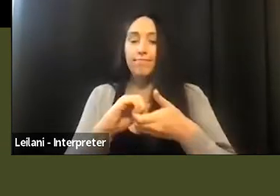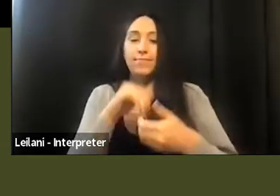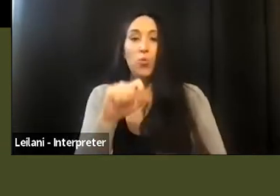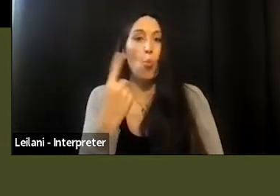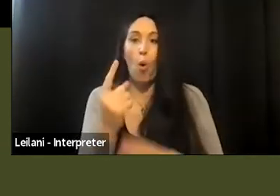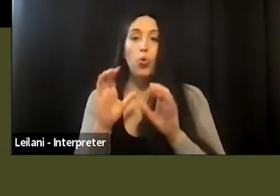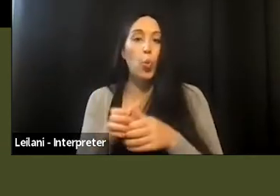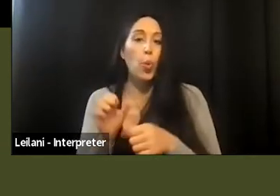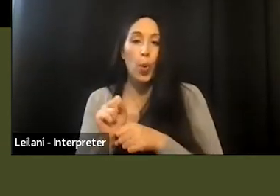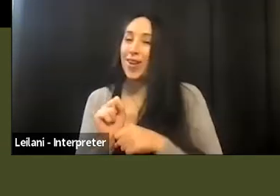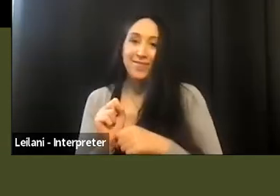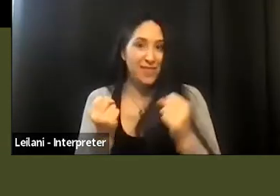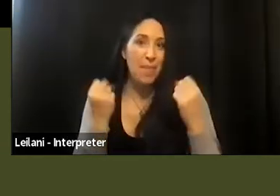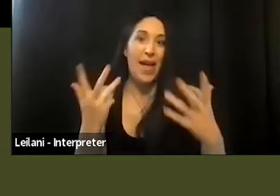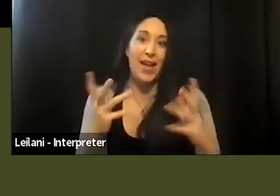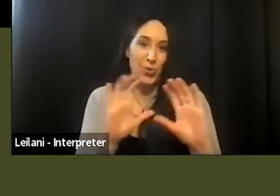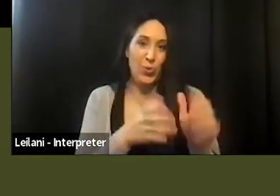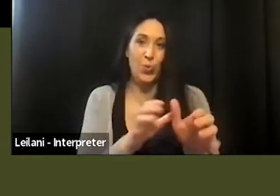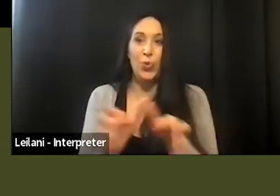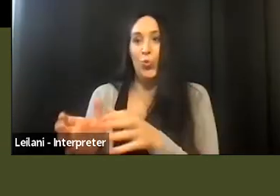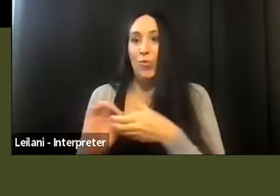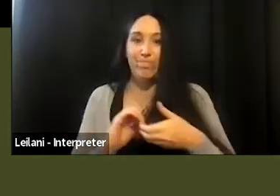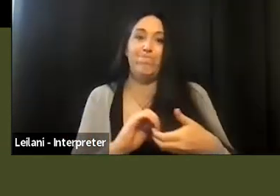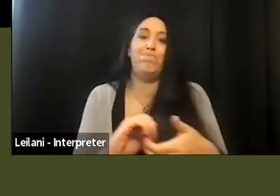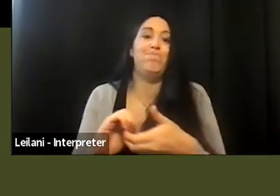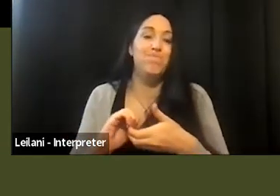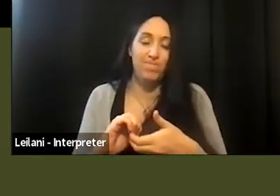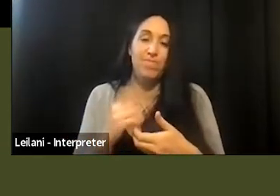that these partners have been working on for several years.